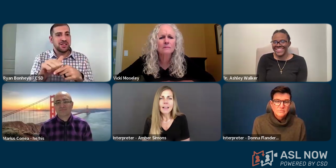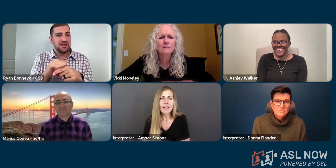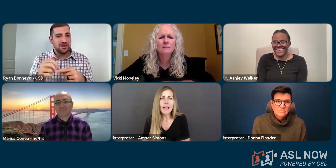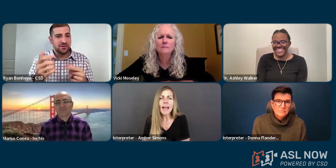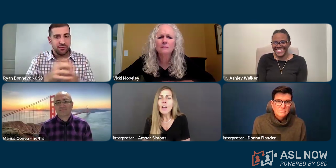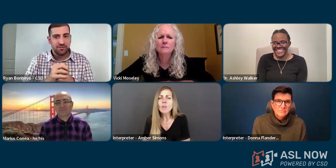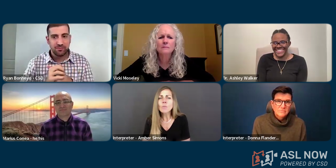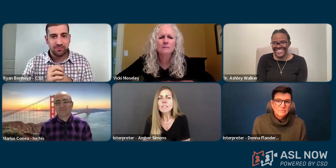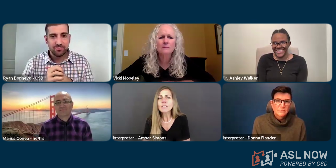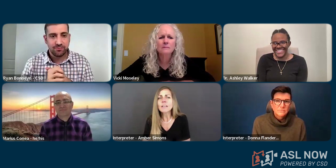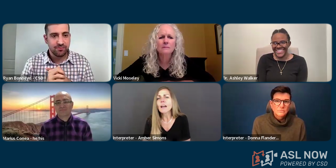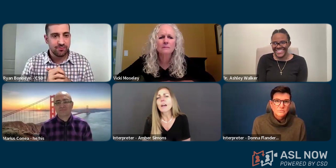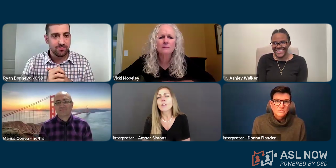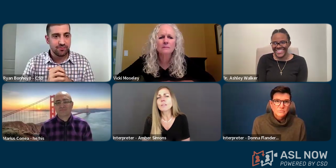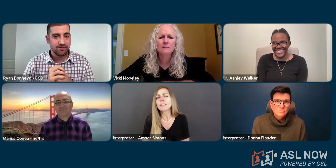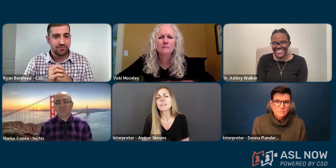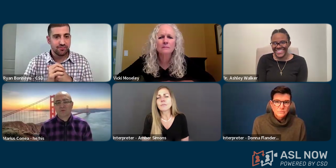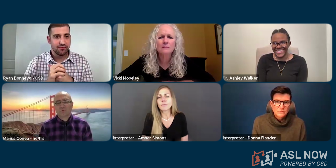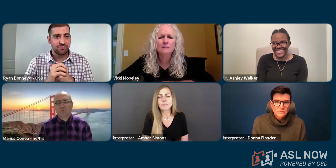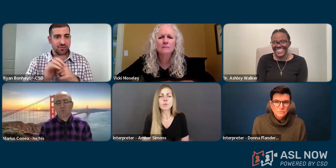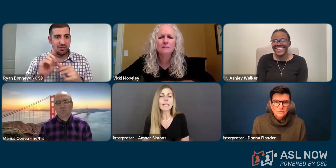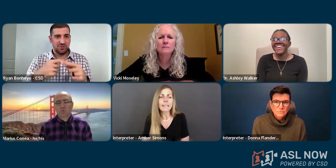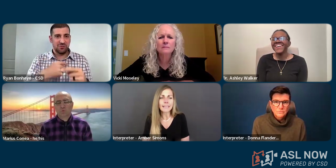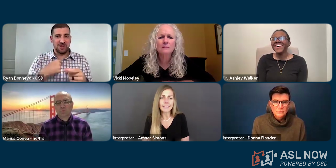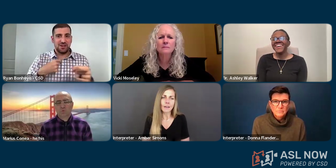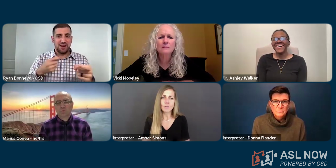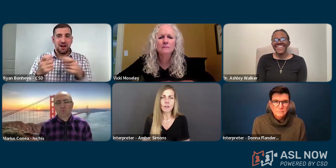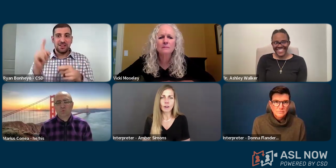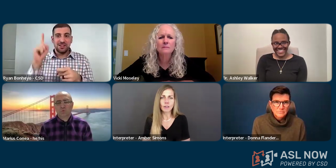And how do we how do we give training in that regard?